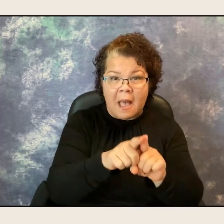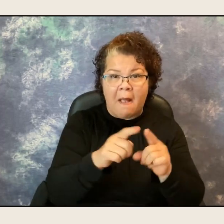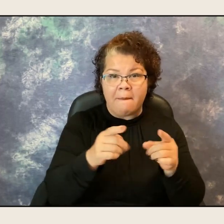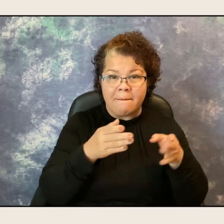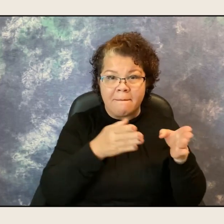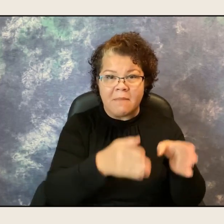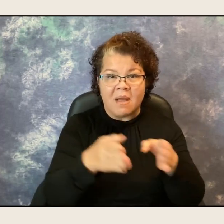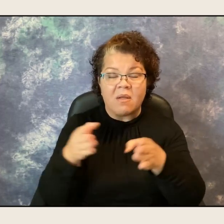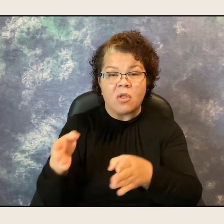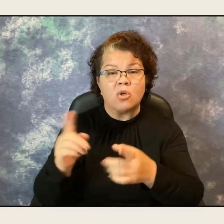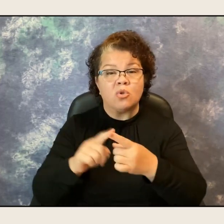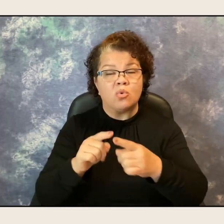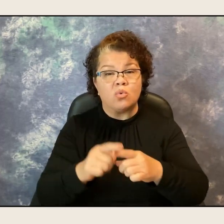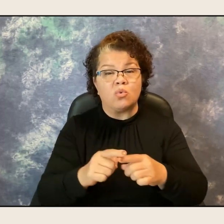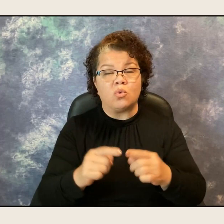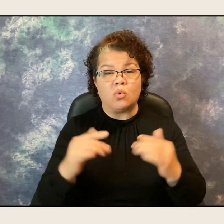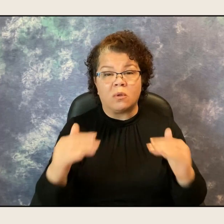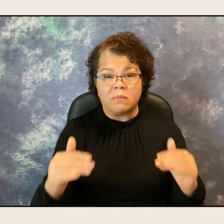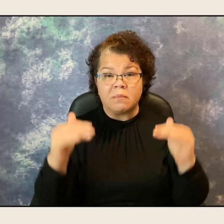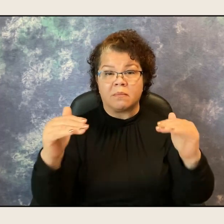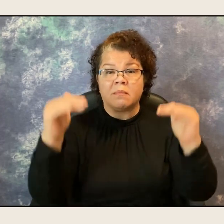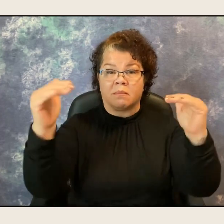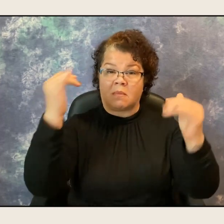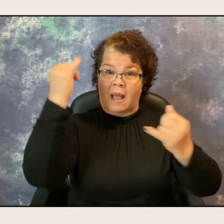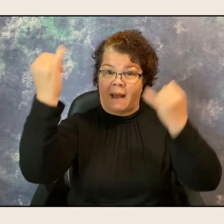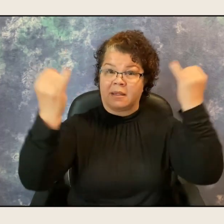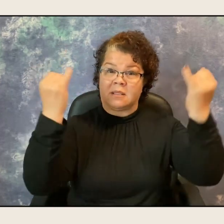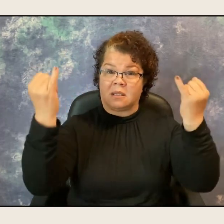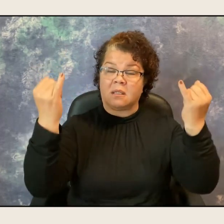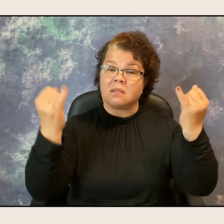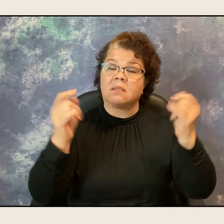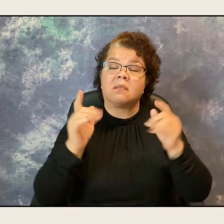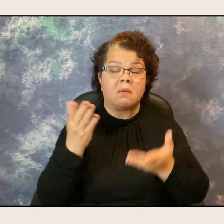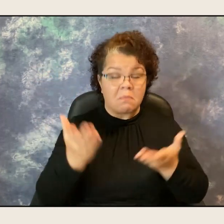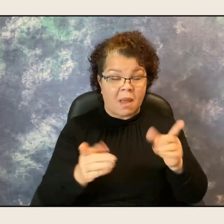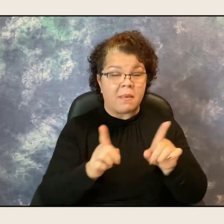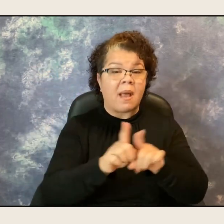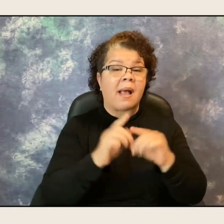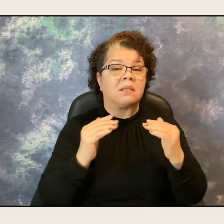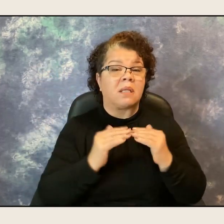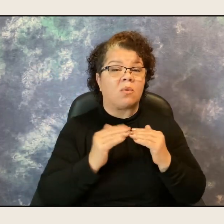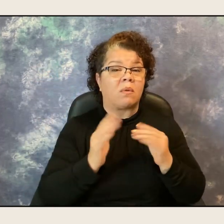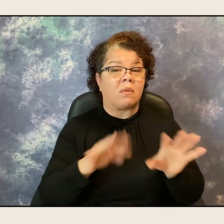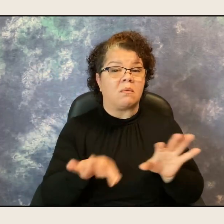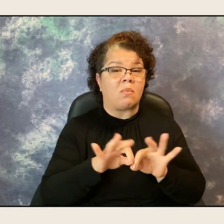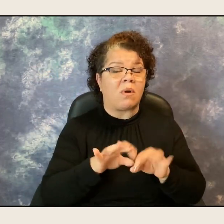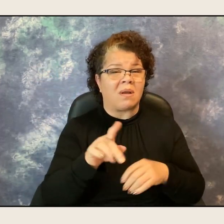may be just equally important. And it's not about easily recognizable situations.